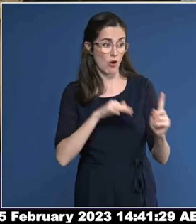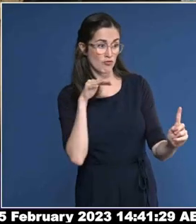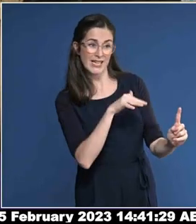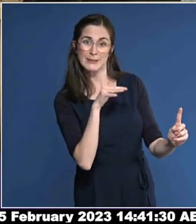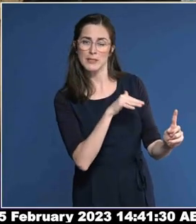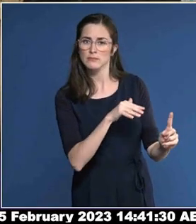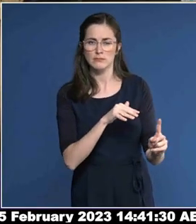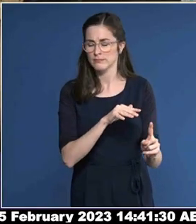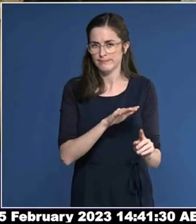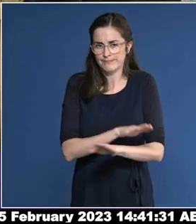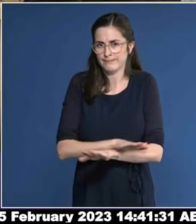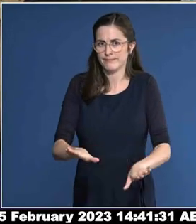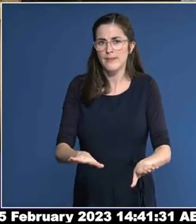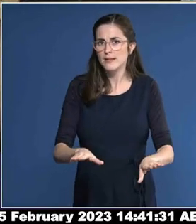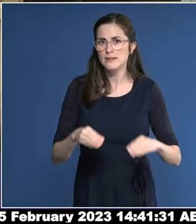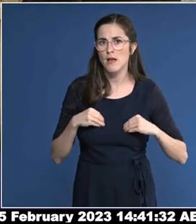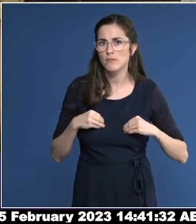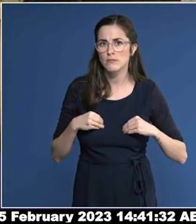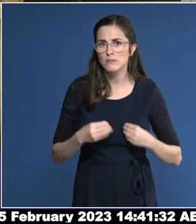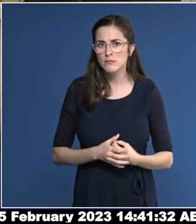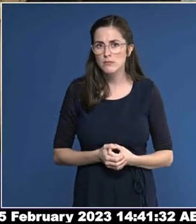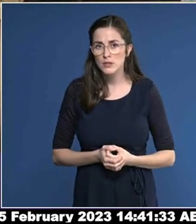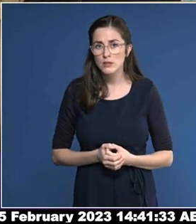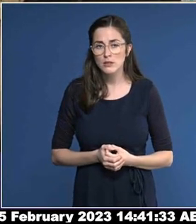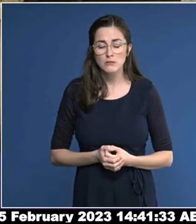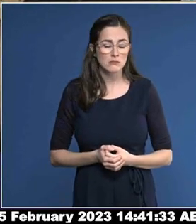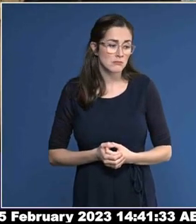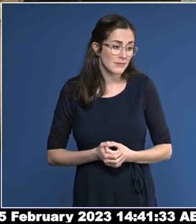whether or not that is - anyone who is engaging in sexually harassing behaviour.